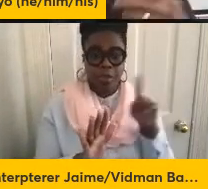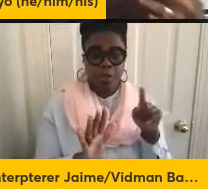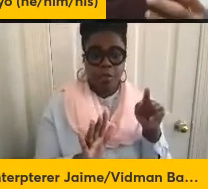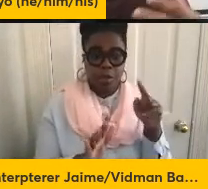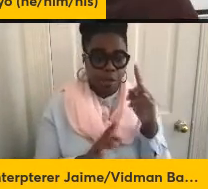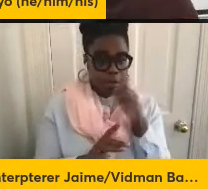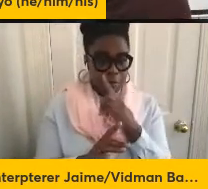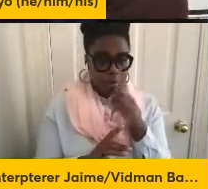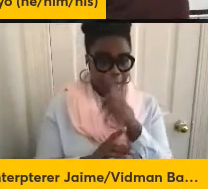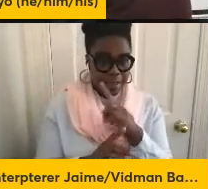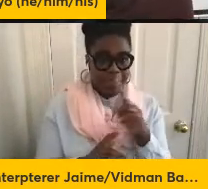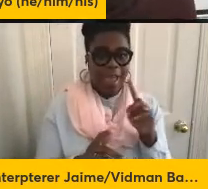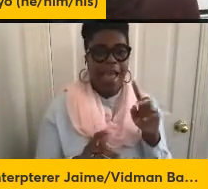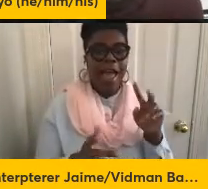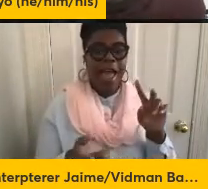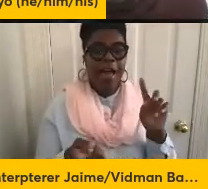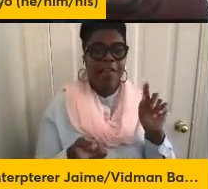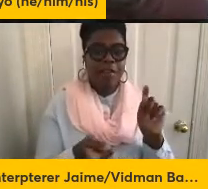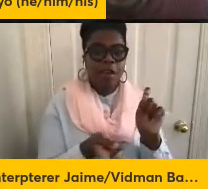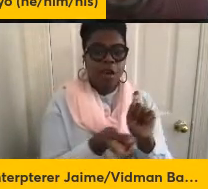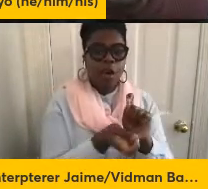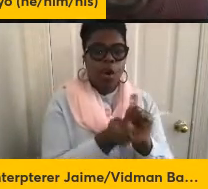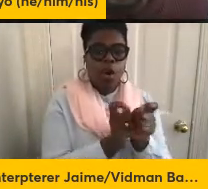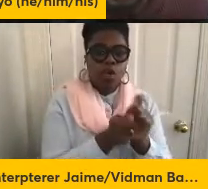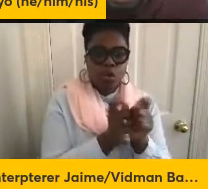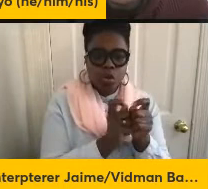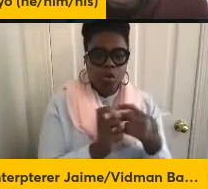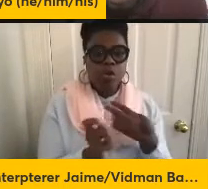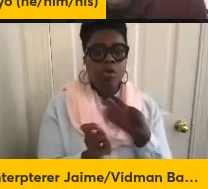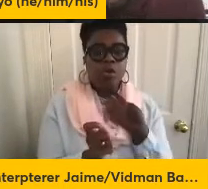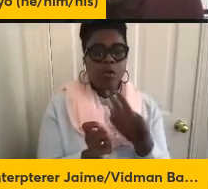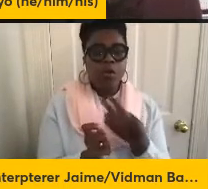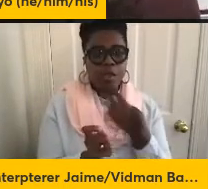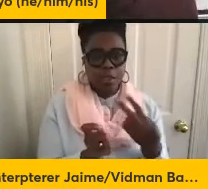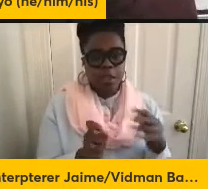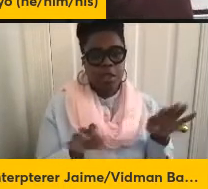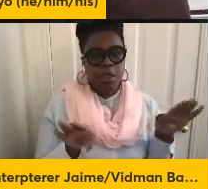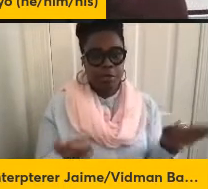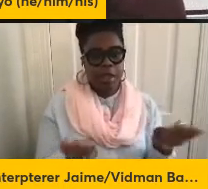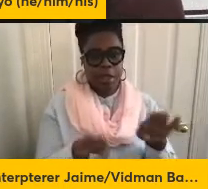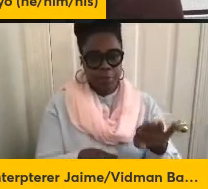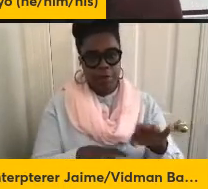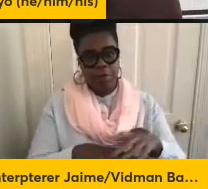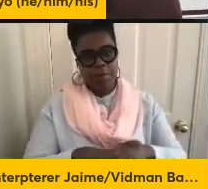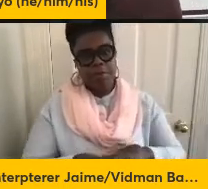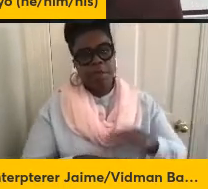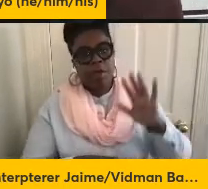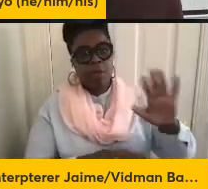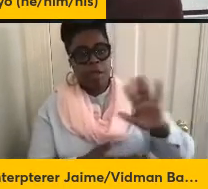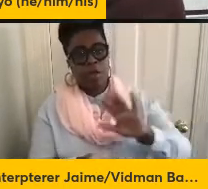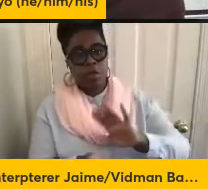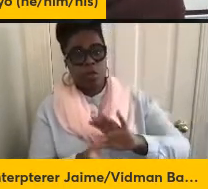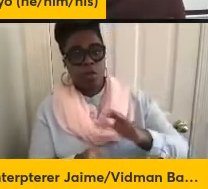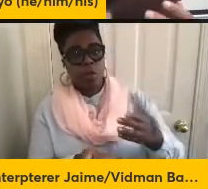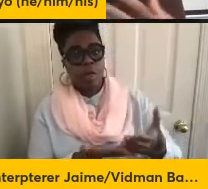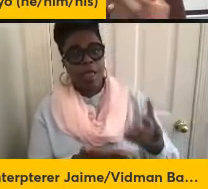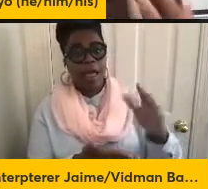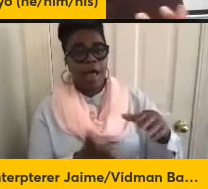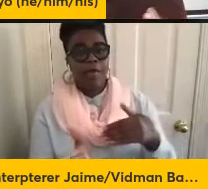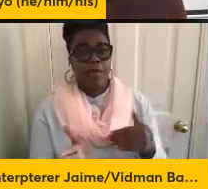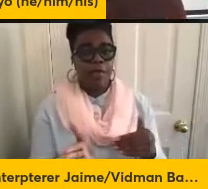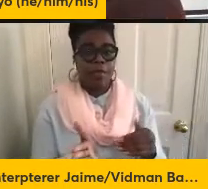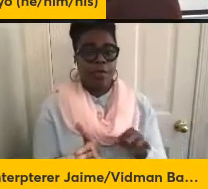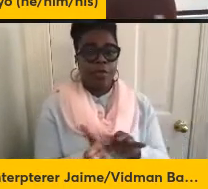altered vocalization behavior. Well, we can also quantify this in terms of the frequency variance of their communication. So it